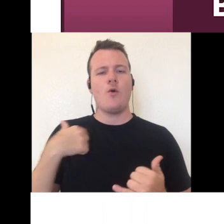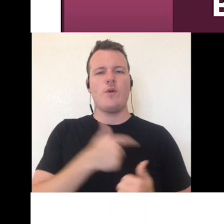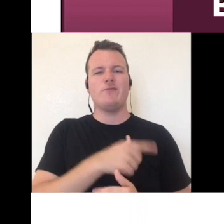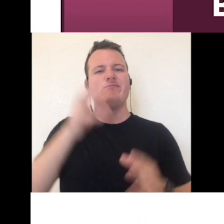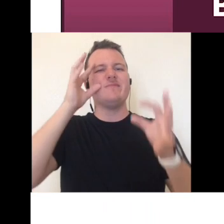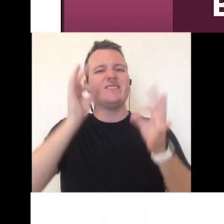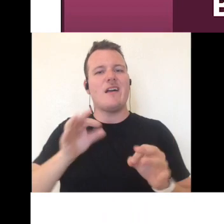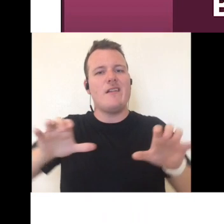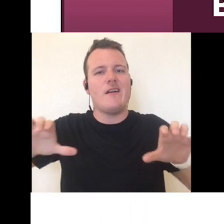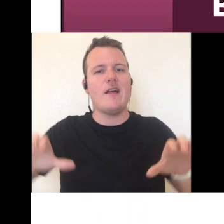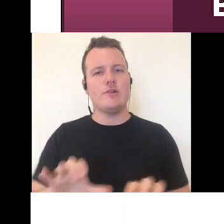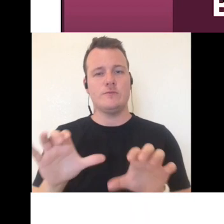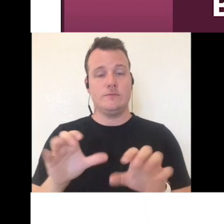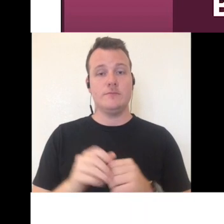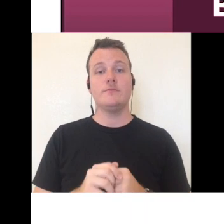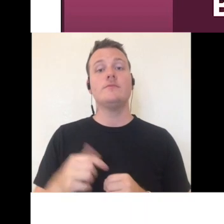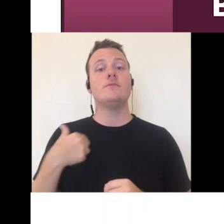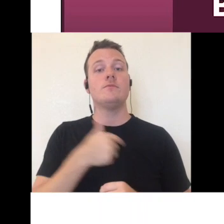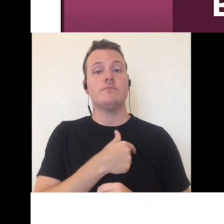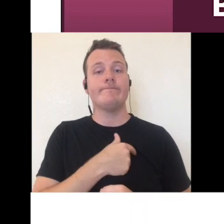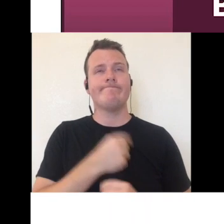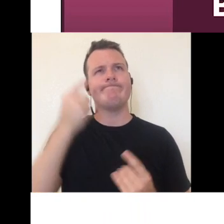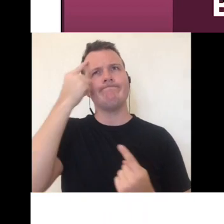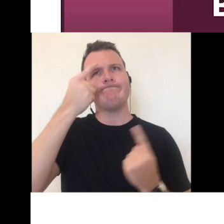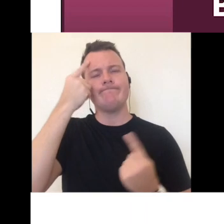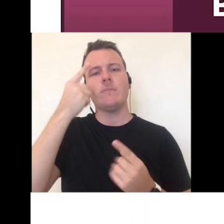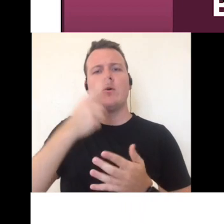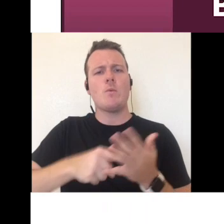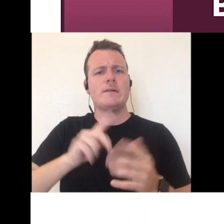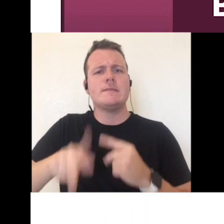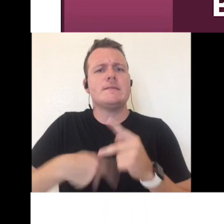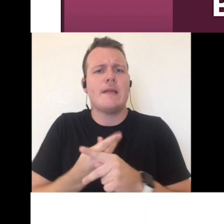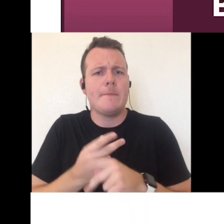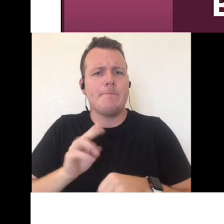gonna try to decide on an action, and really it's the question of what kind of